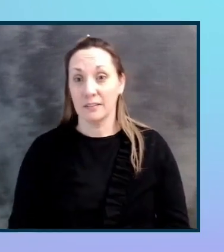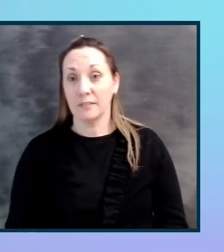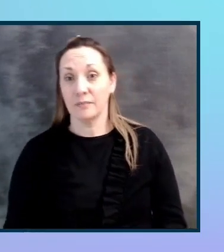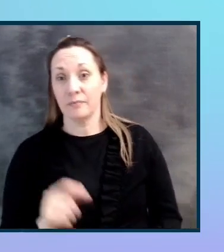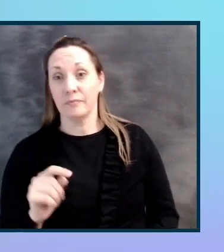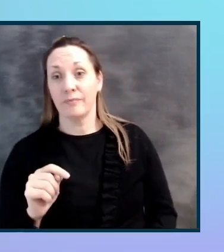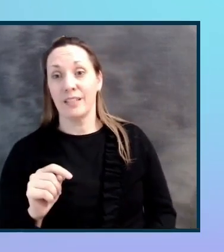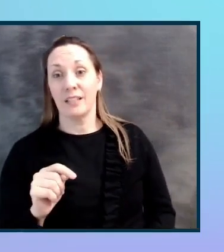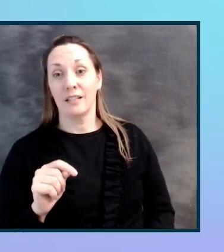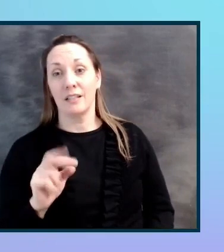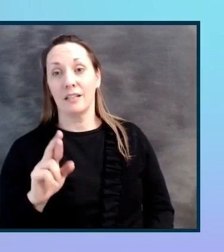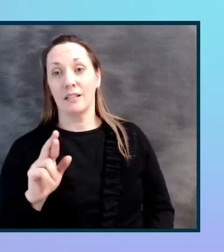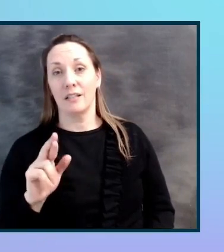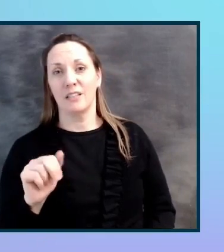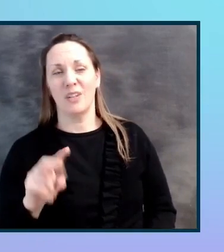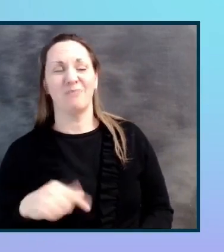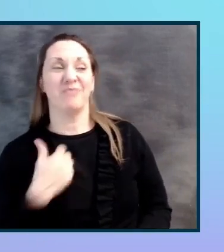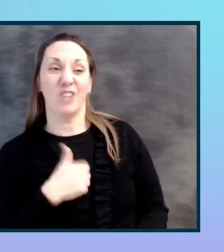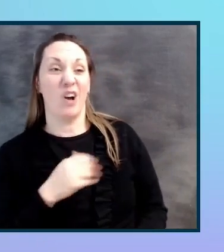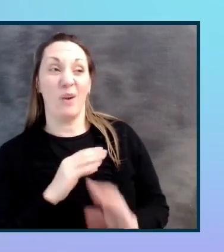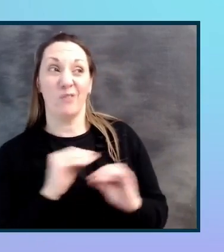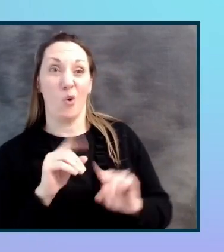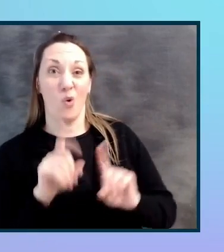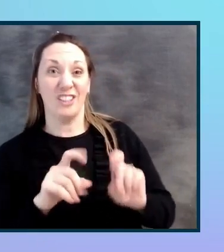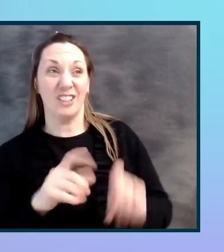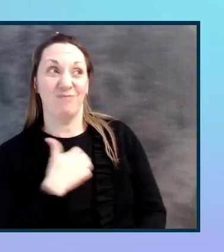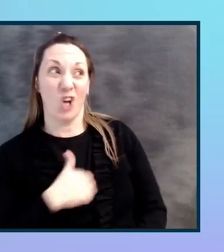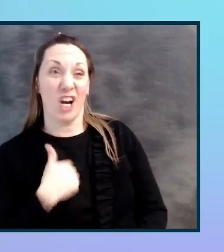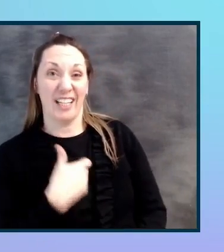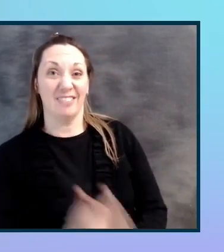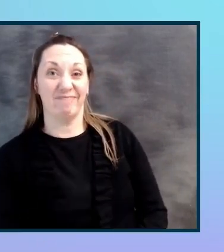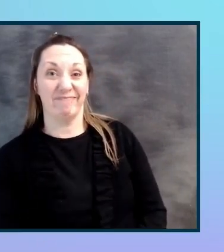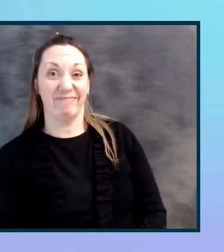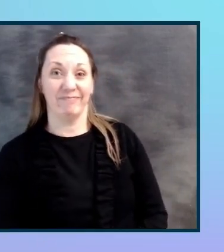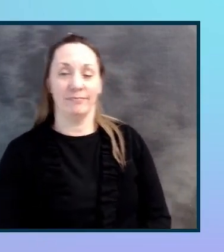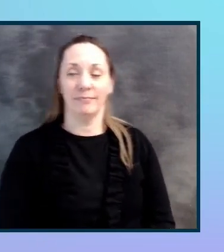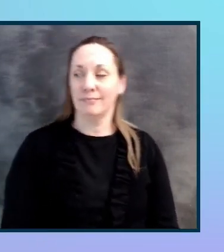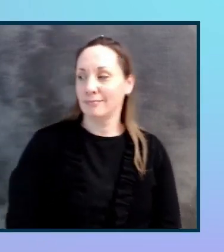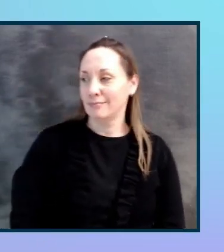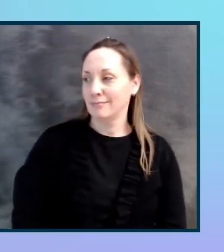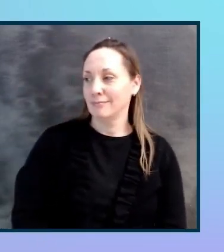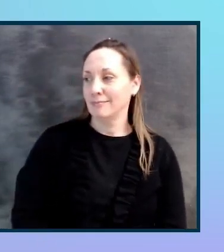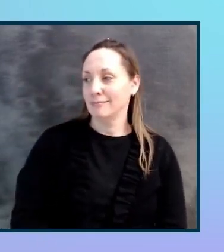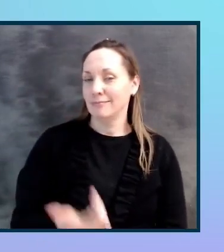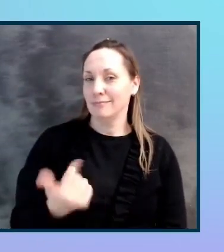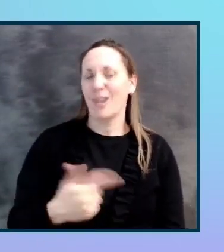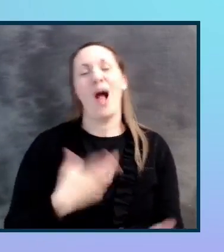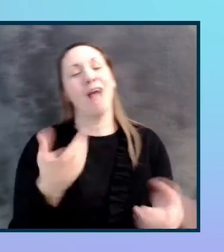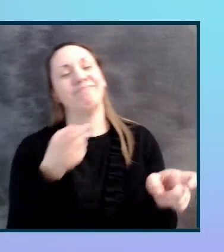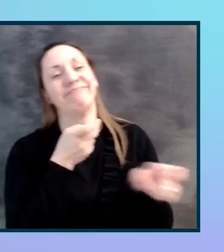Mark, unfortunately we get a single question, sorry. Damn. Just joking with you, buddy.